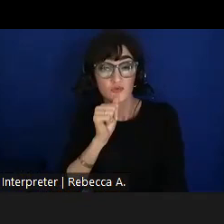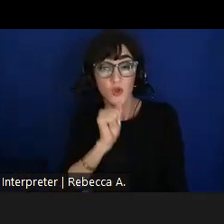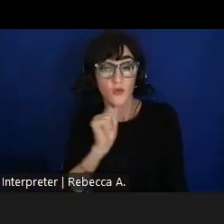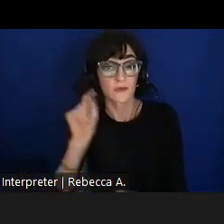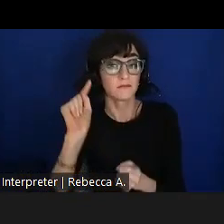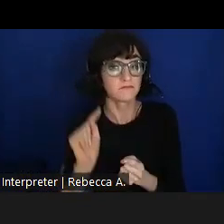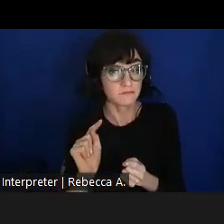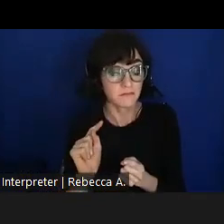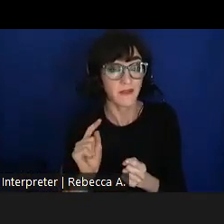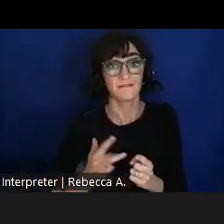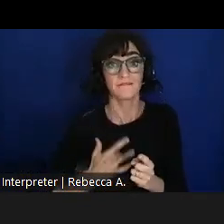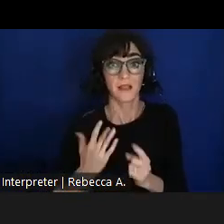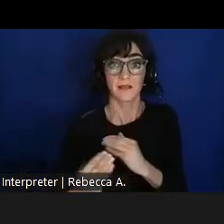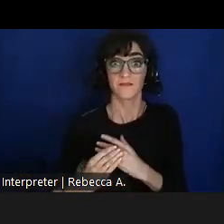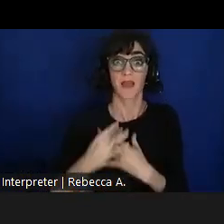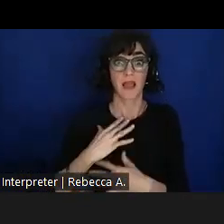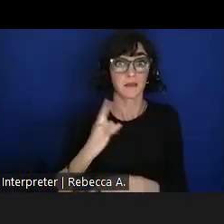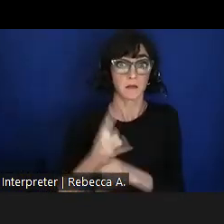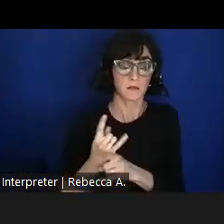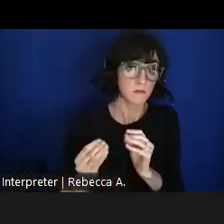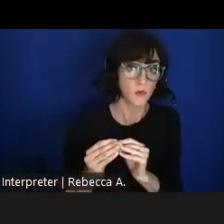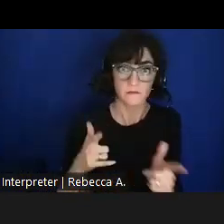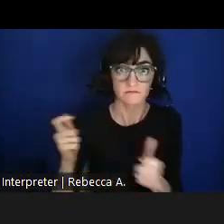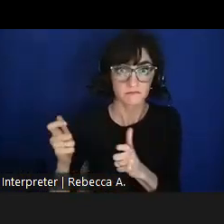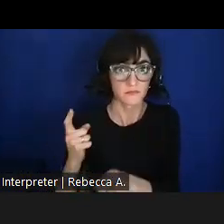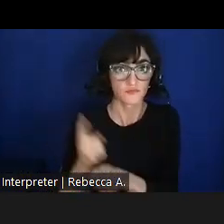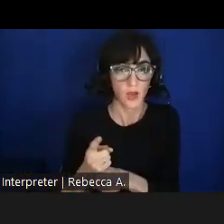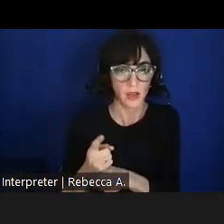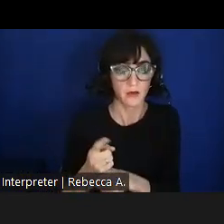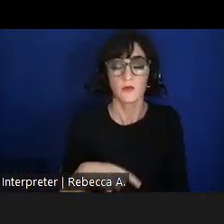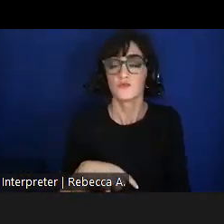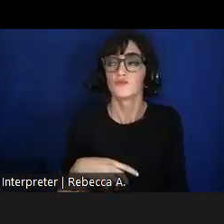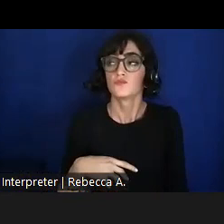effects of the alcohol much more quickly, right and let's say for them they find that